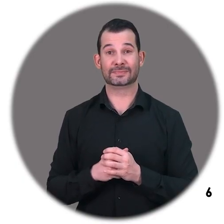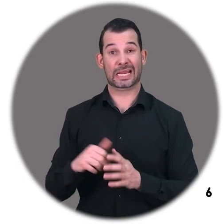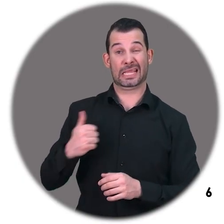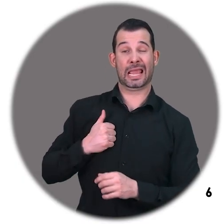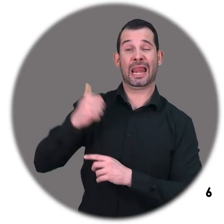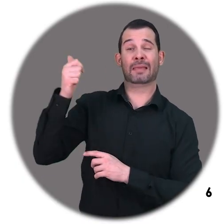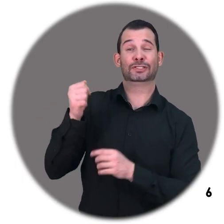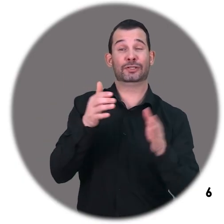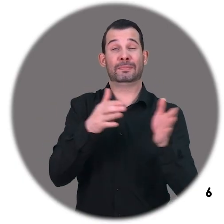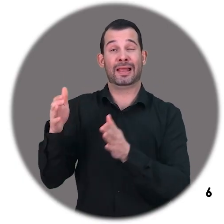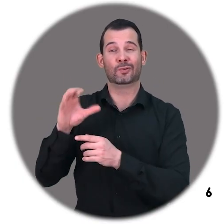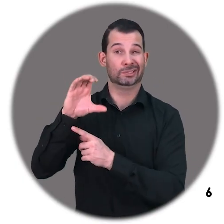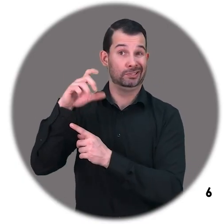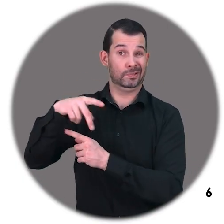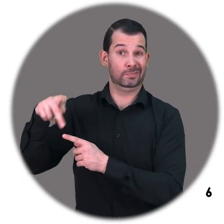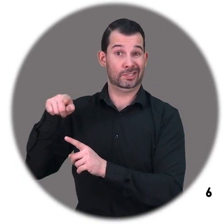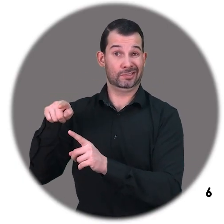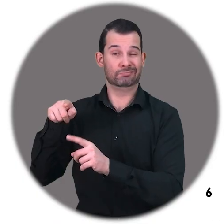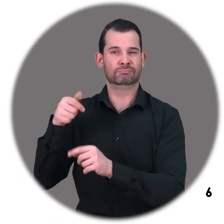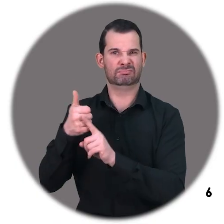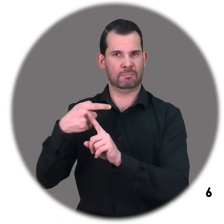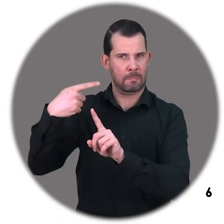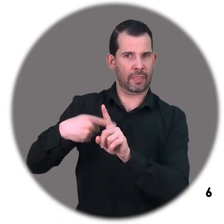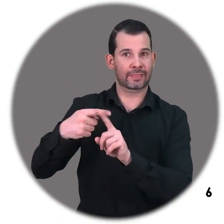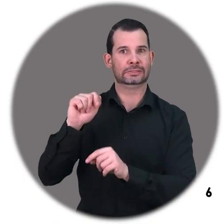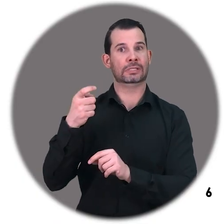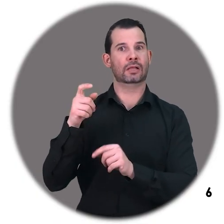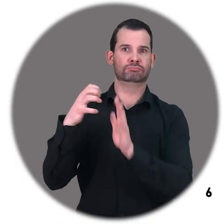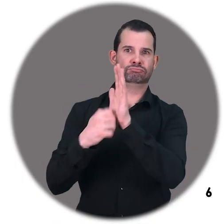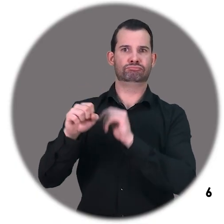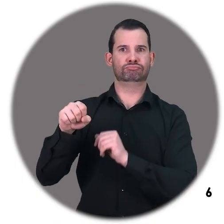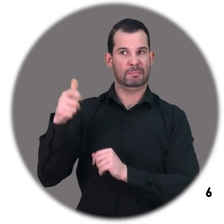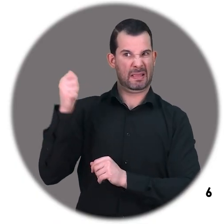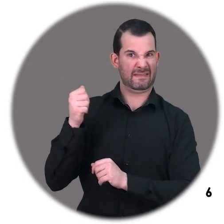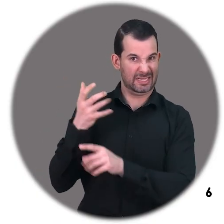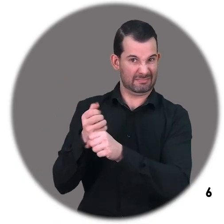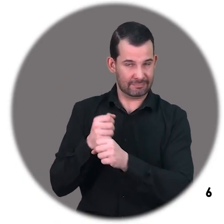The Canada Pension Plan, or CPP, is a monthly taxable benefit.